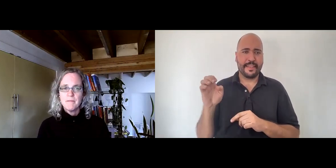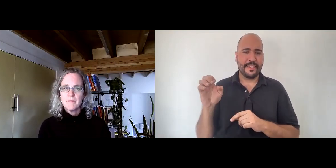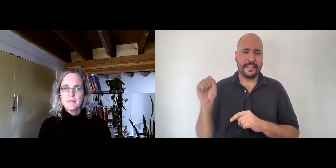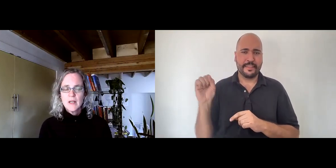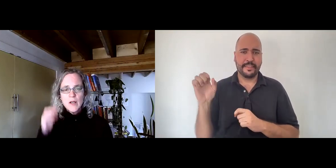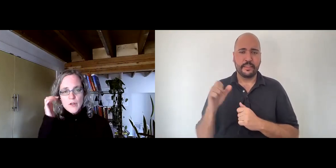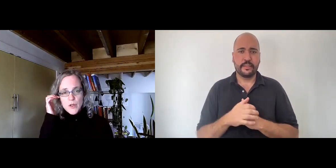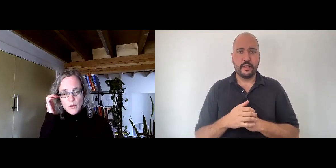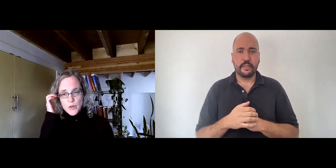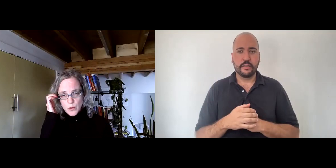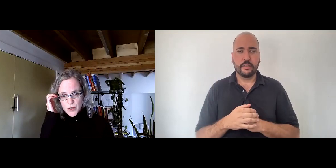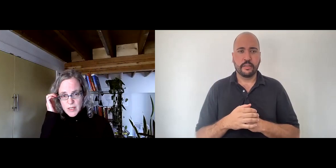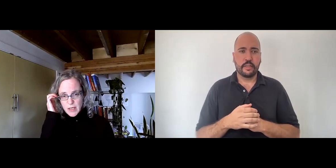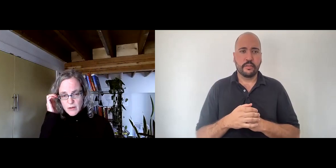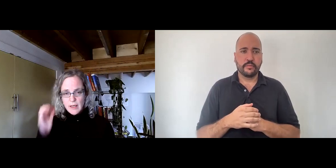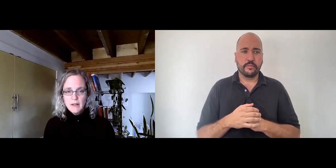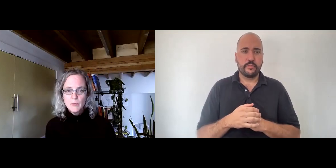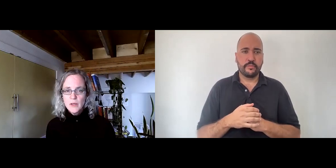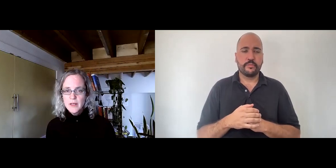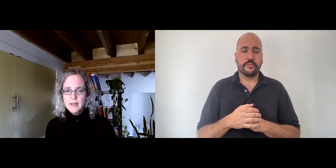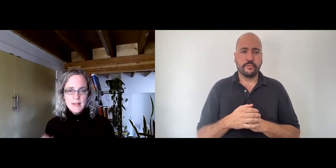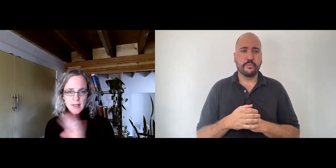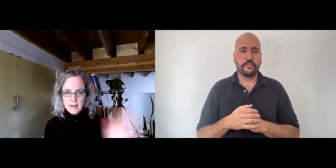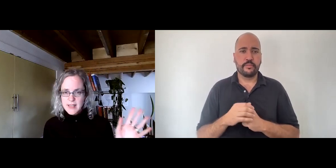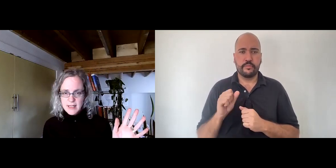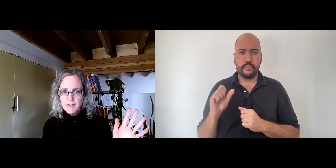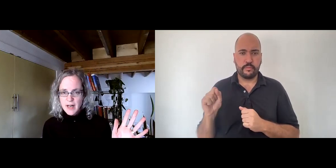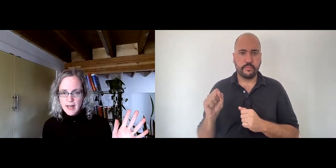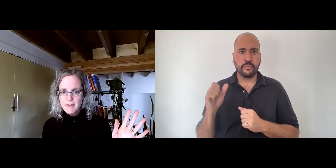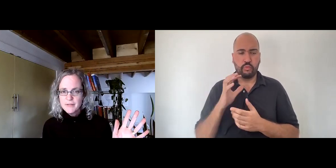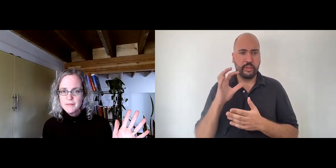So social security would deduct $65 and in my case they would also deduct another $20.